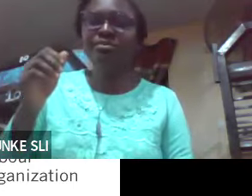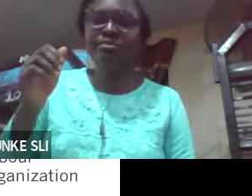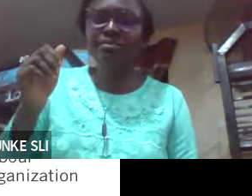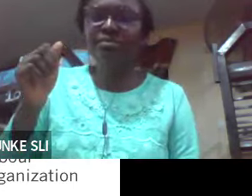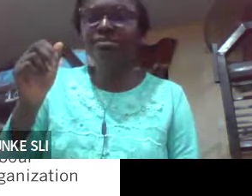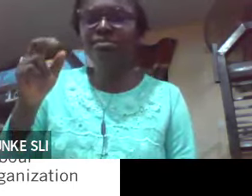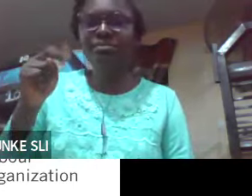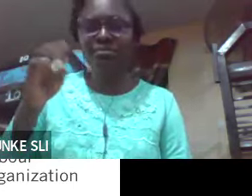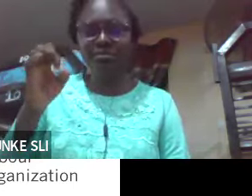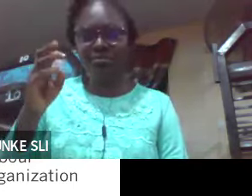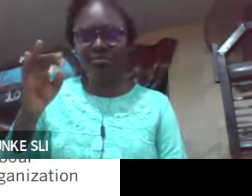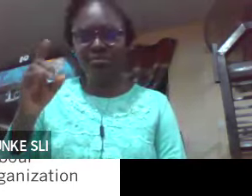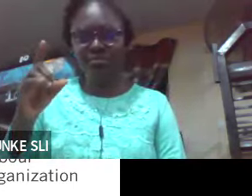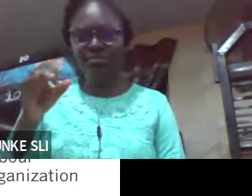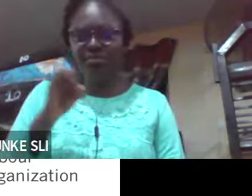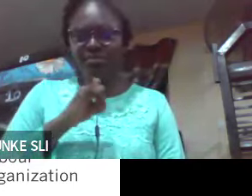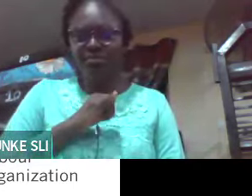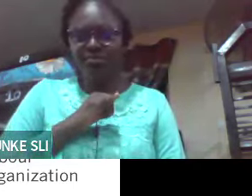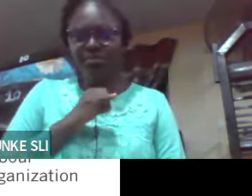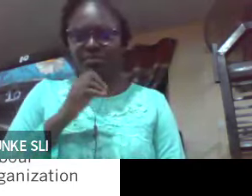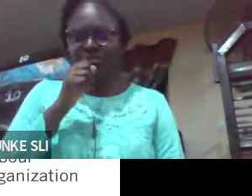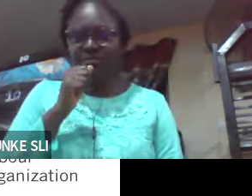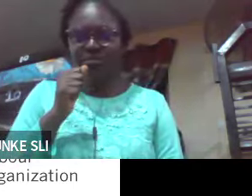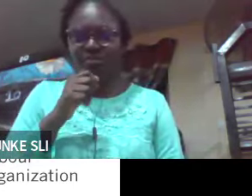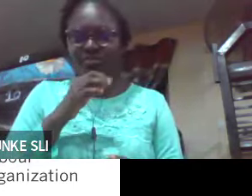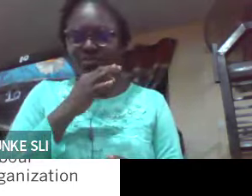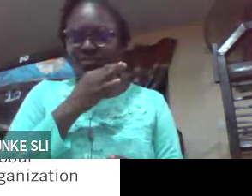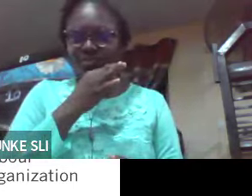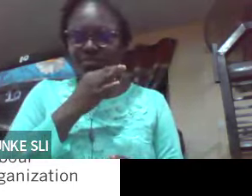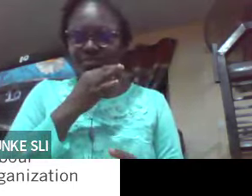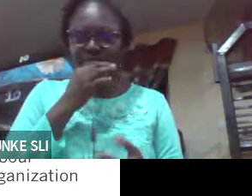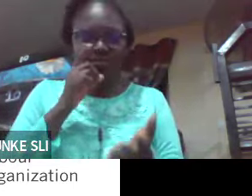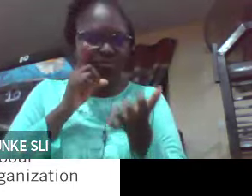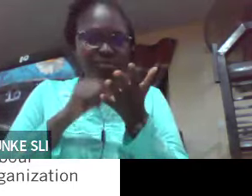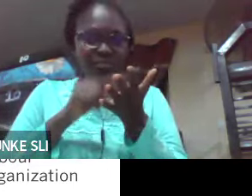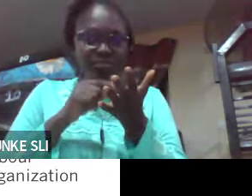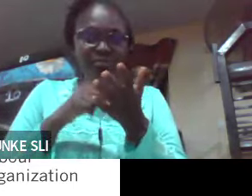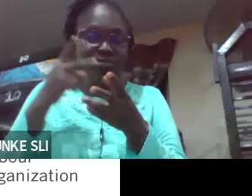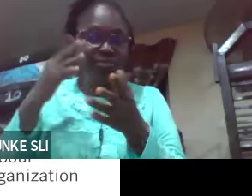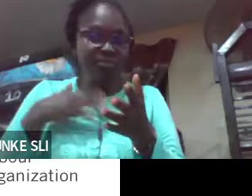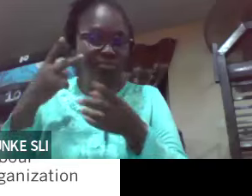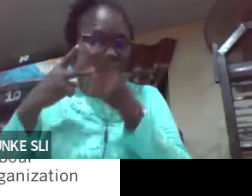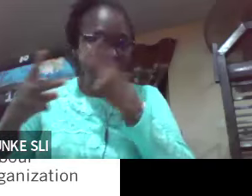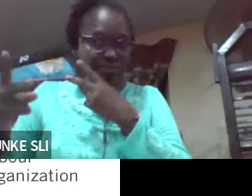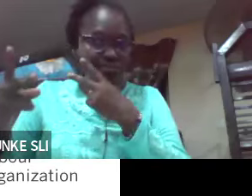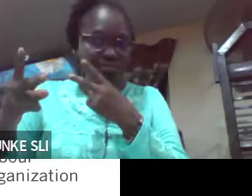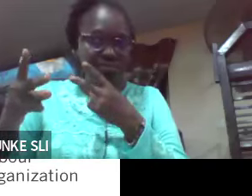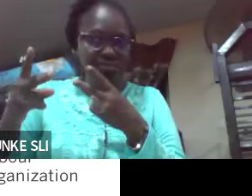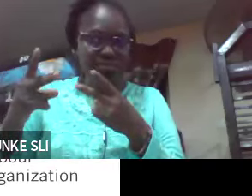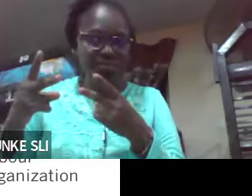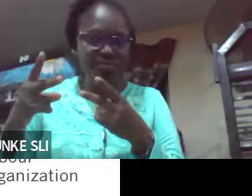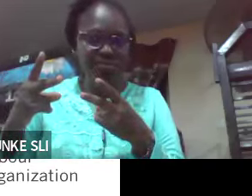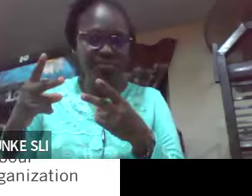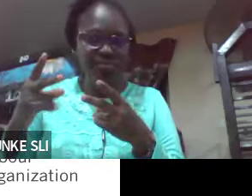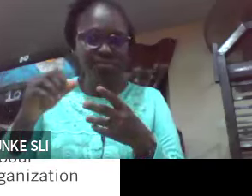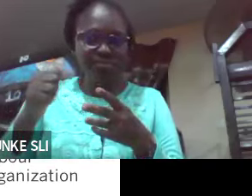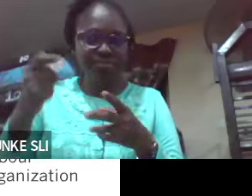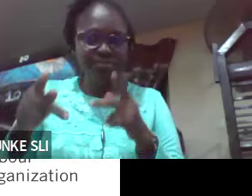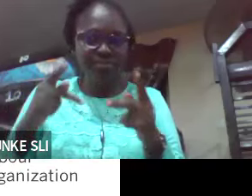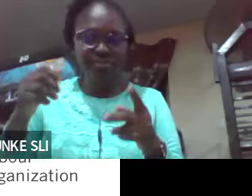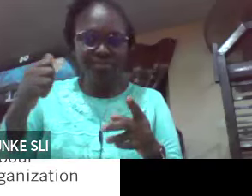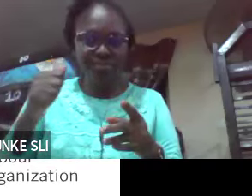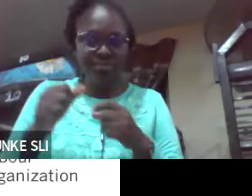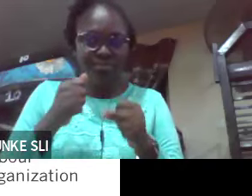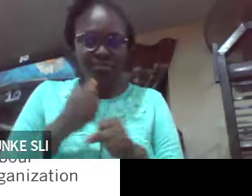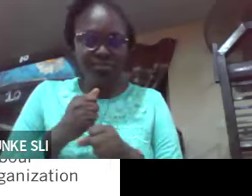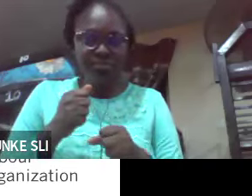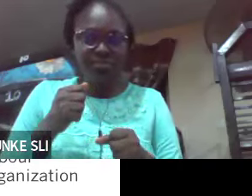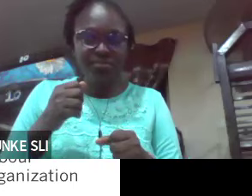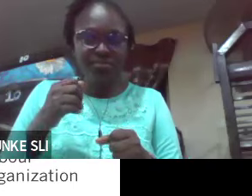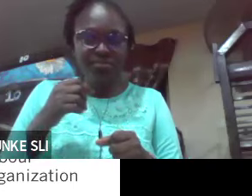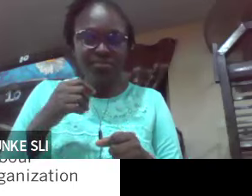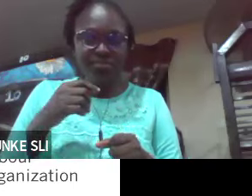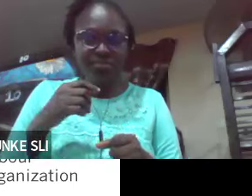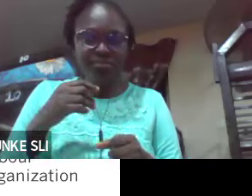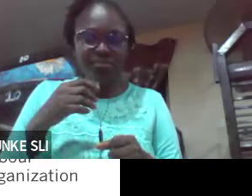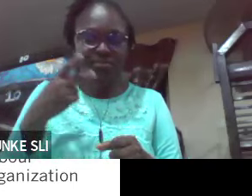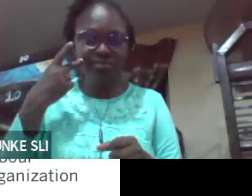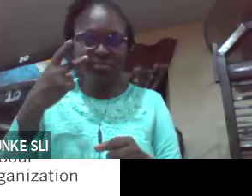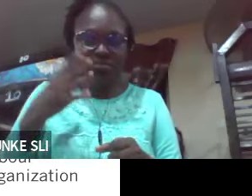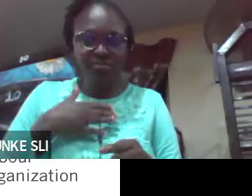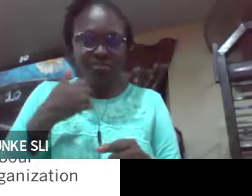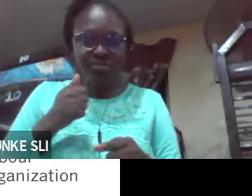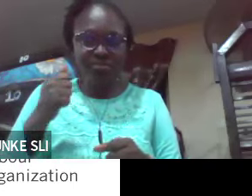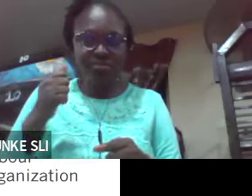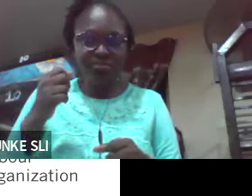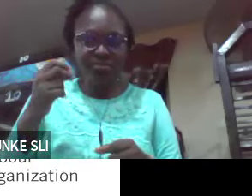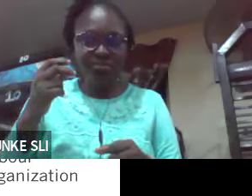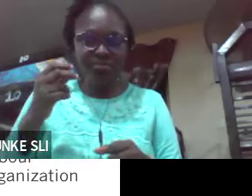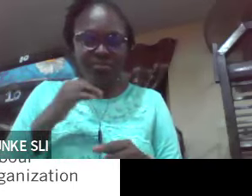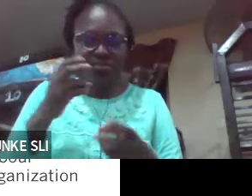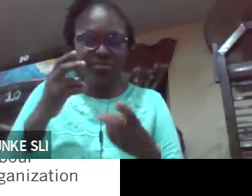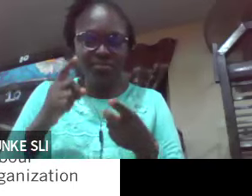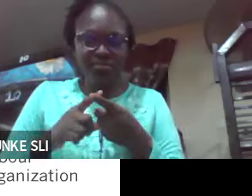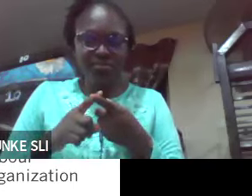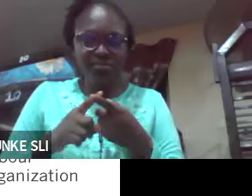Nabilat Olabisi Bankole: so I am into clothing business, right? So my vision. Well, I wouldn't say other people are saying 10 years, 15 years, I would say. I see myself in the next 3 years because I want to own a clothing brand.